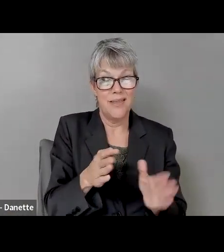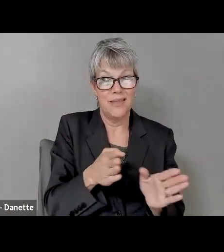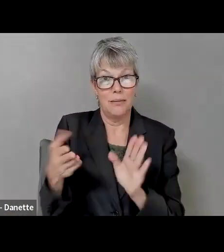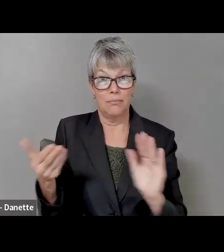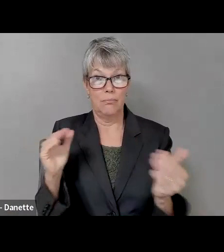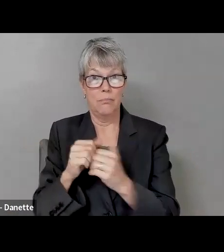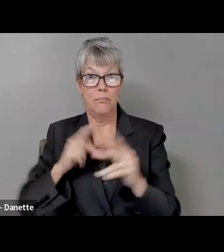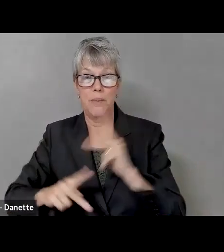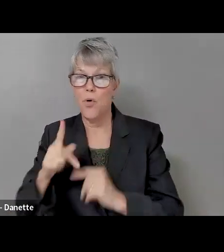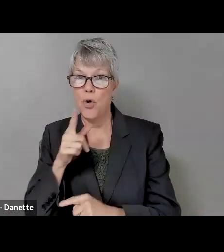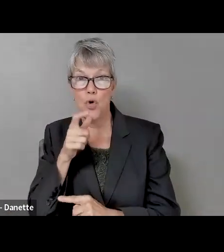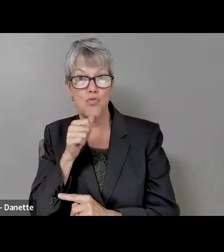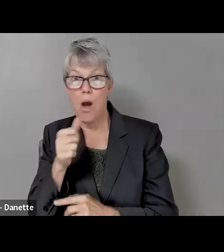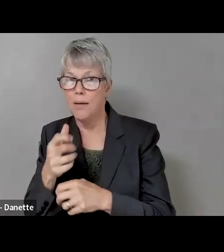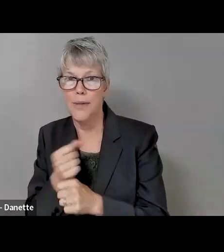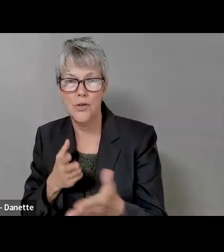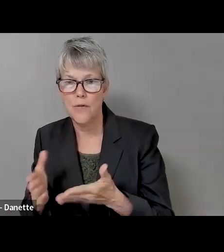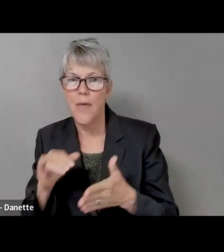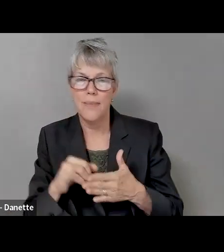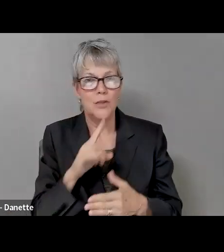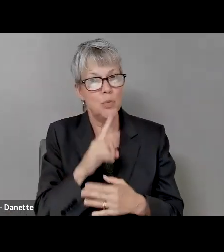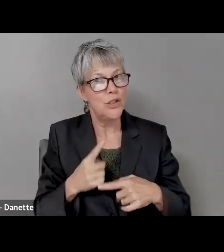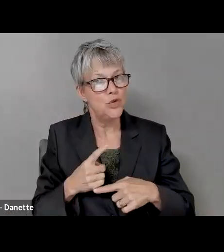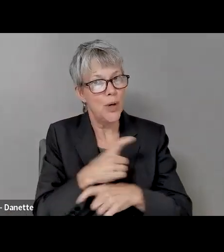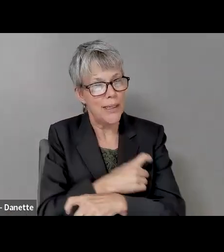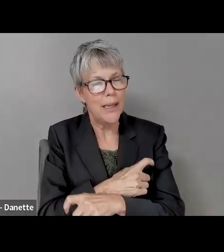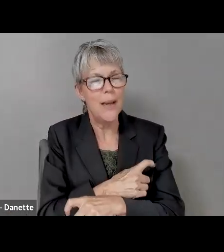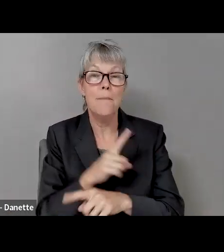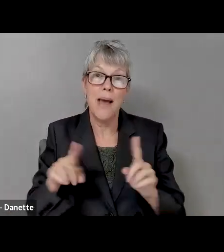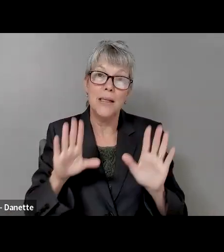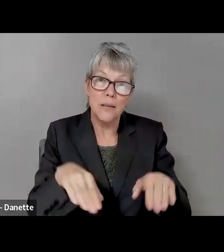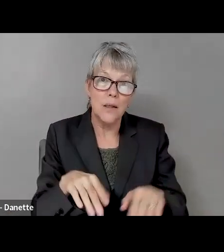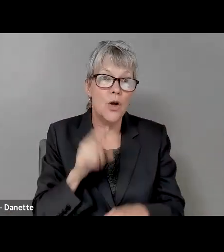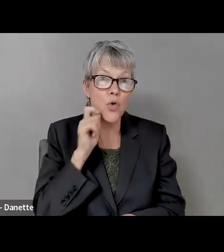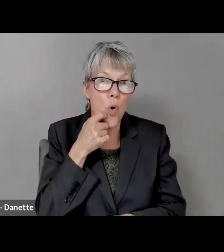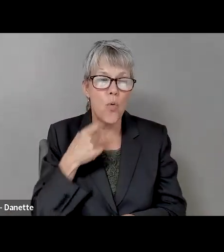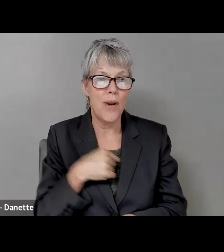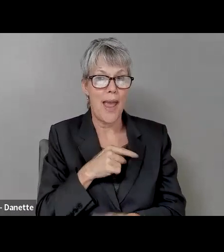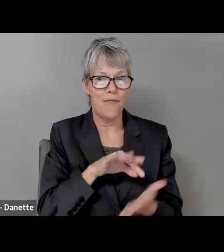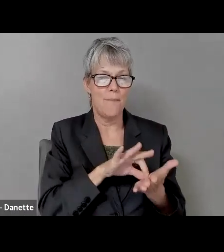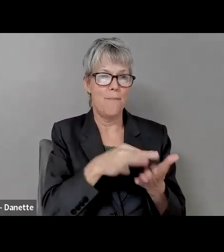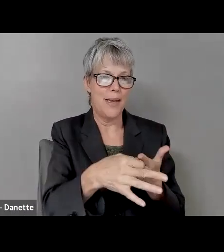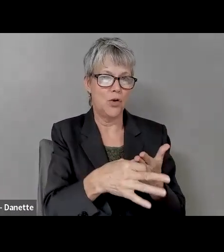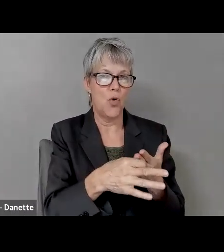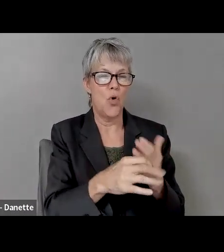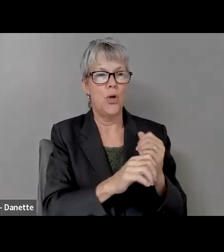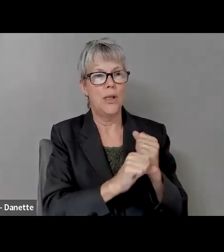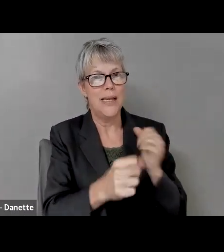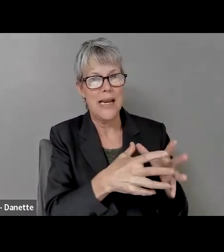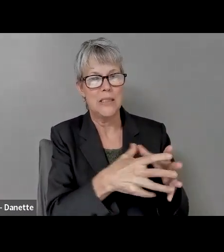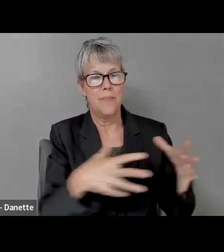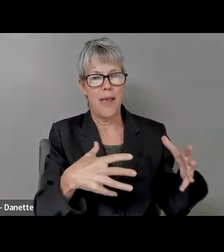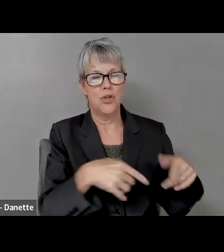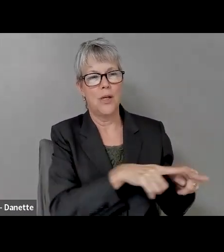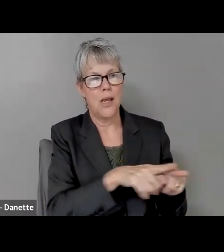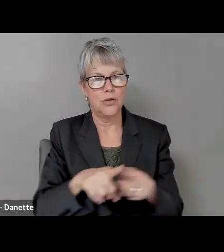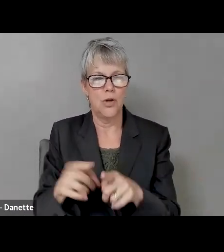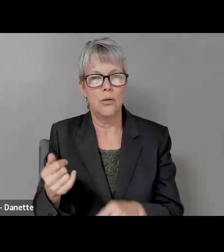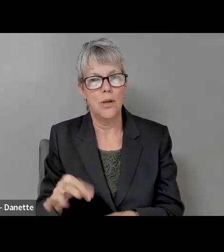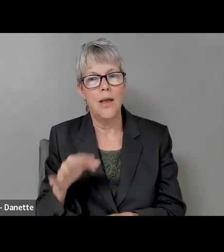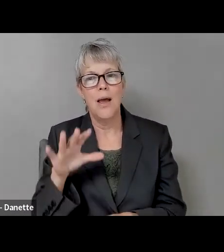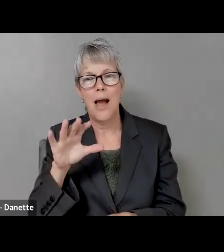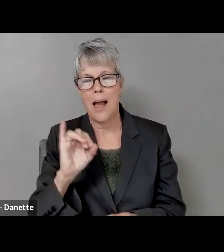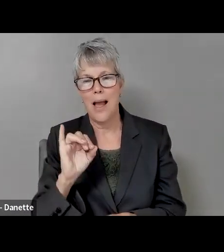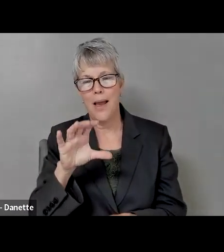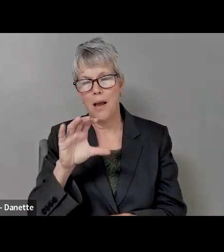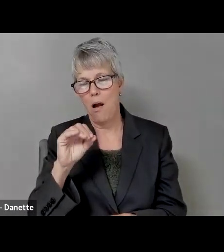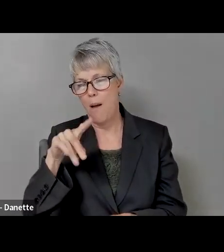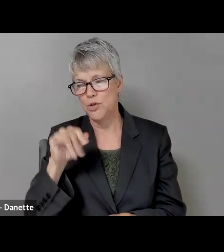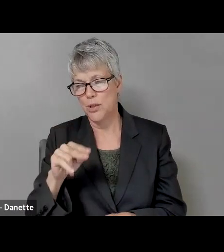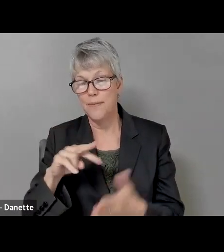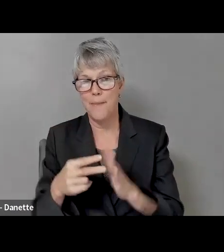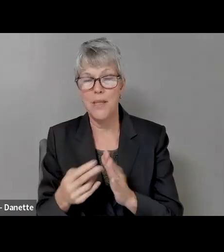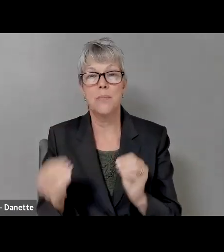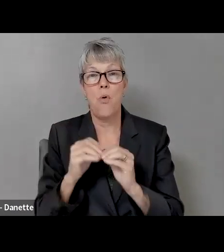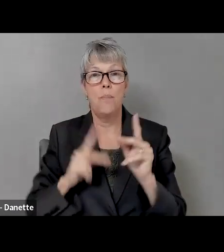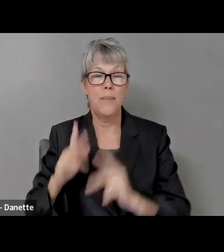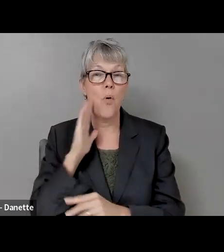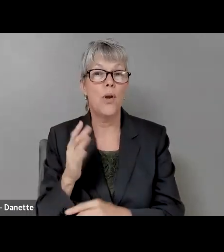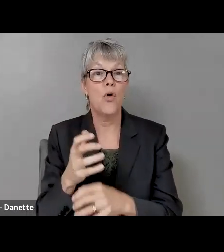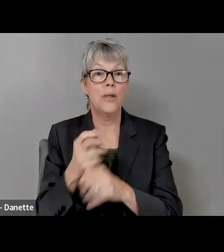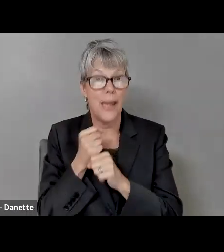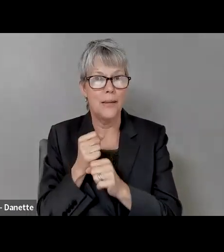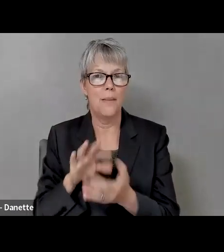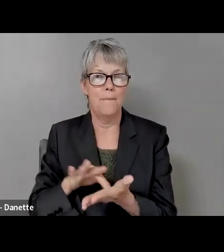Kelly Crosbie (she/her): And again, this is a really tricky one. What's a really cool thing about this, though, is, we have medicaid expansion, and we have the one thousand nine hundred and fifteen I option. So we hope that that means more. People on the waiting list will get Medicaid Doesn't mean they all will, but maybe more will,